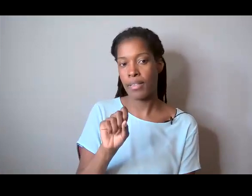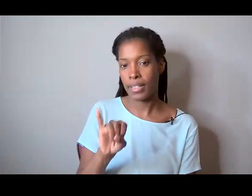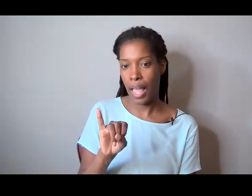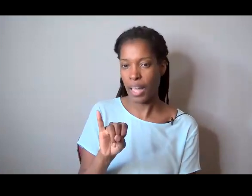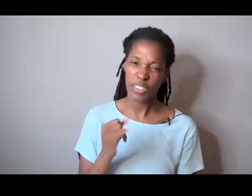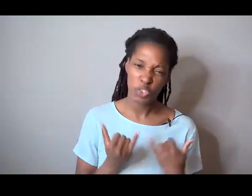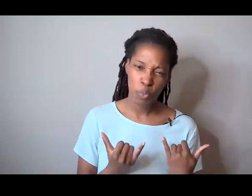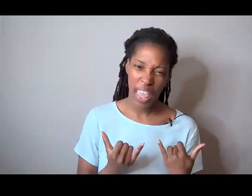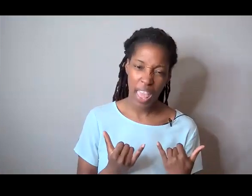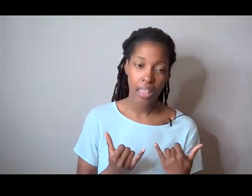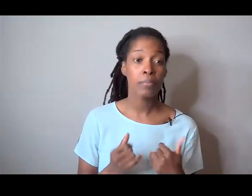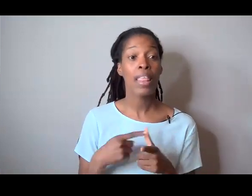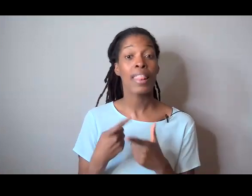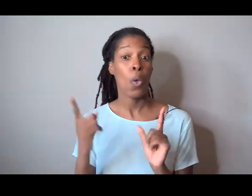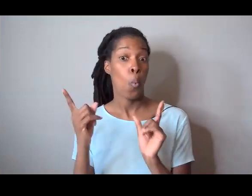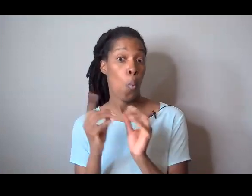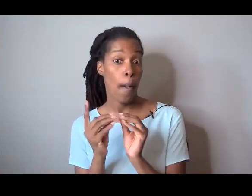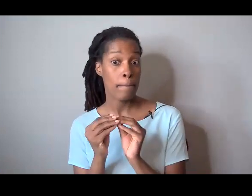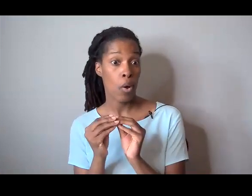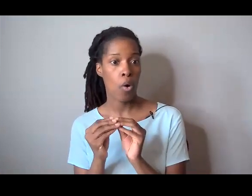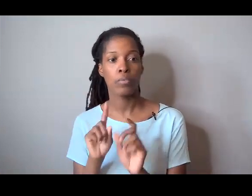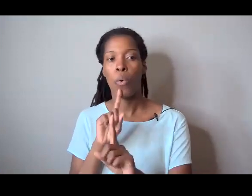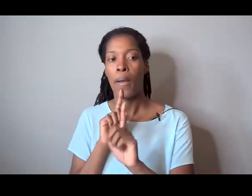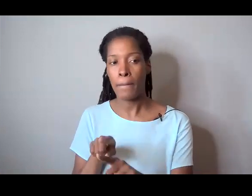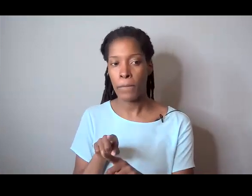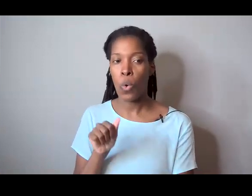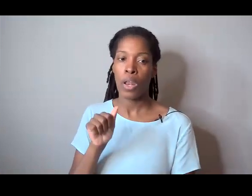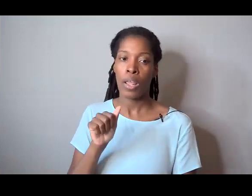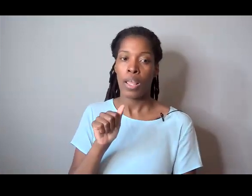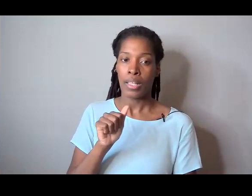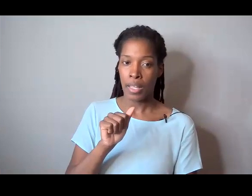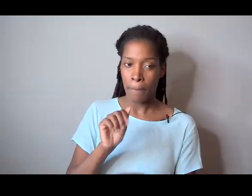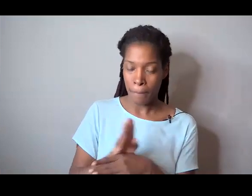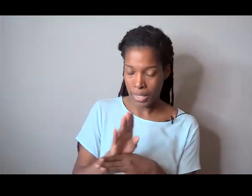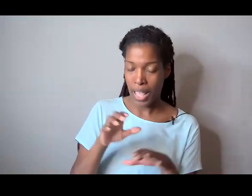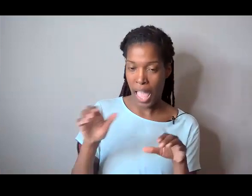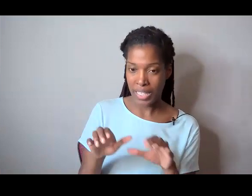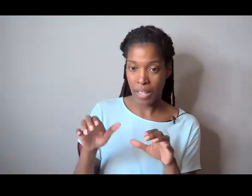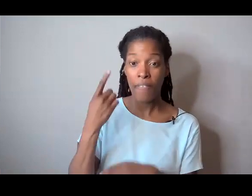we have one more that we'll be doing on reporting self-employment or business activity for SSDI.